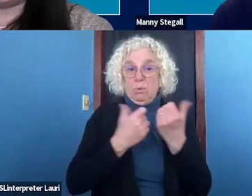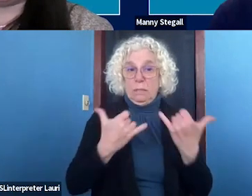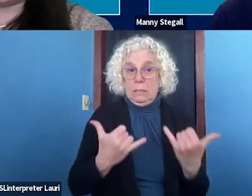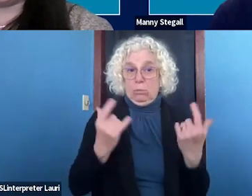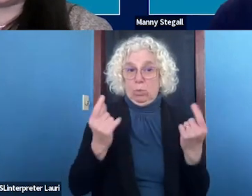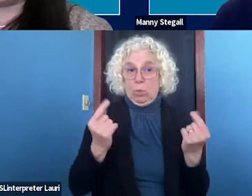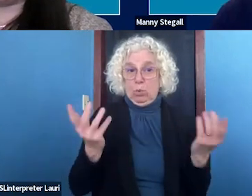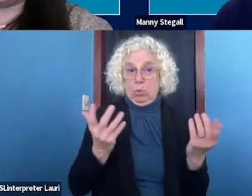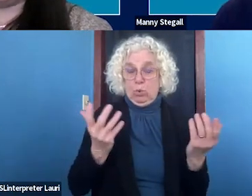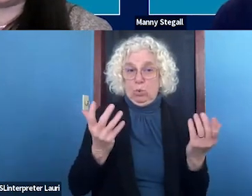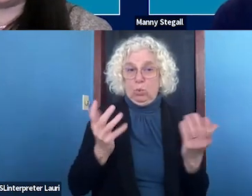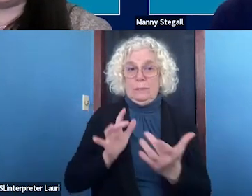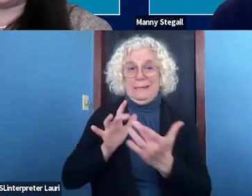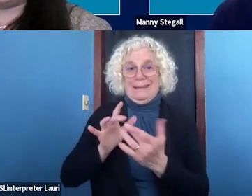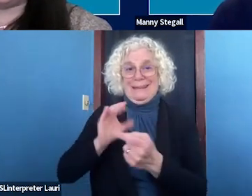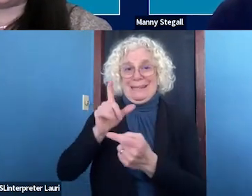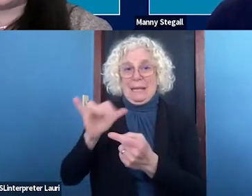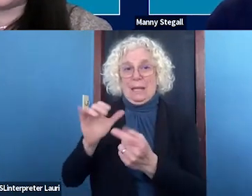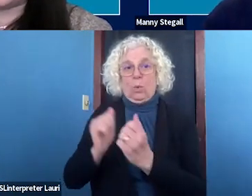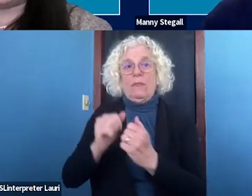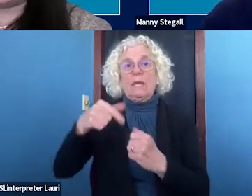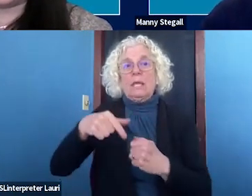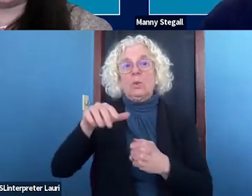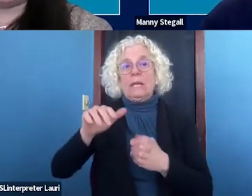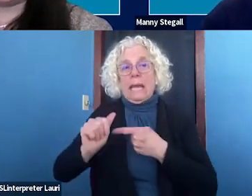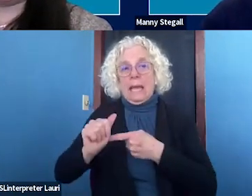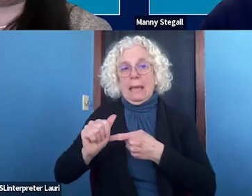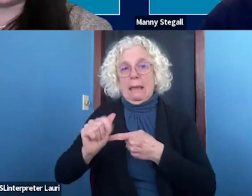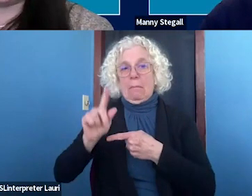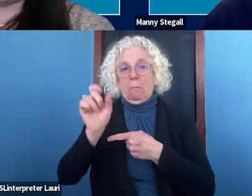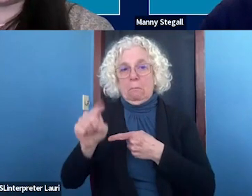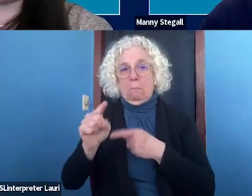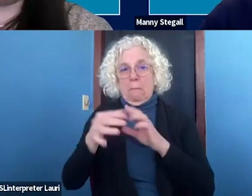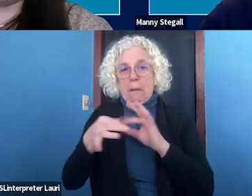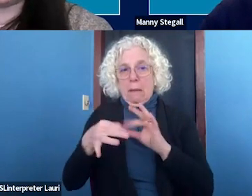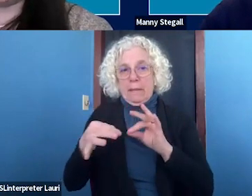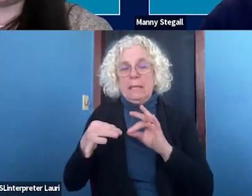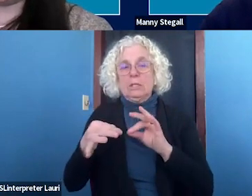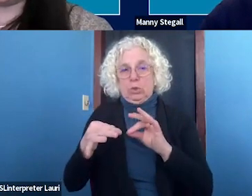please reach out to me using the Q&A function and I will address it for you. Lastly, if you have any questions.